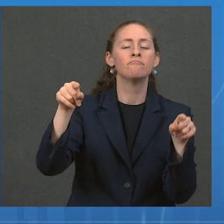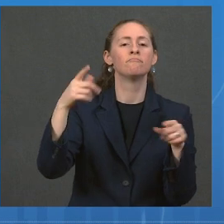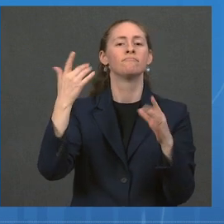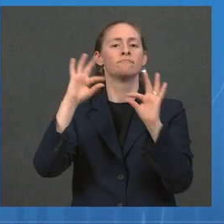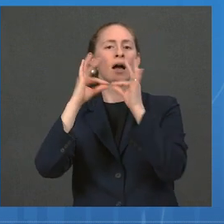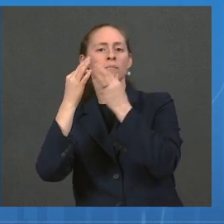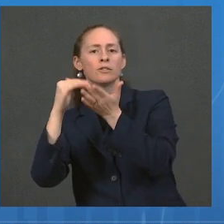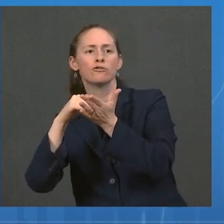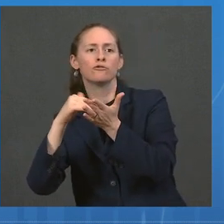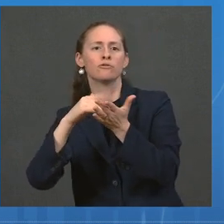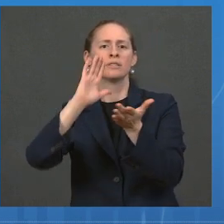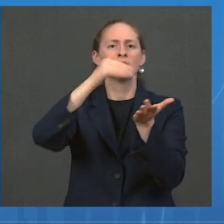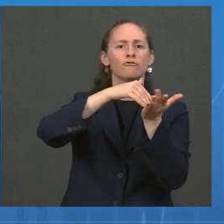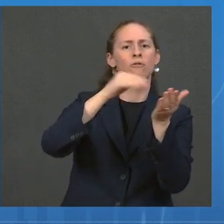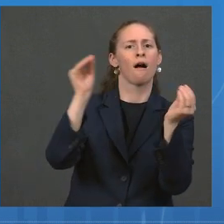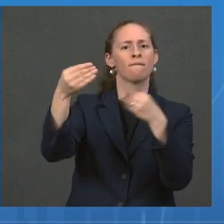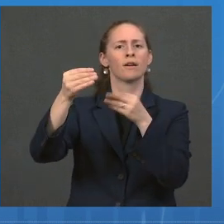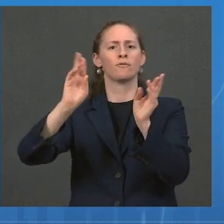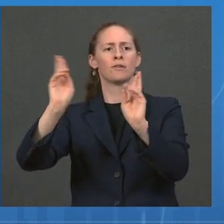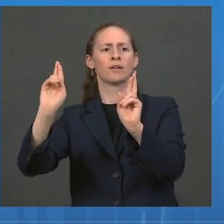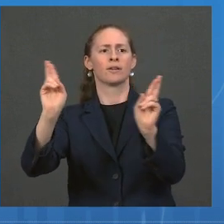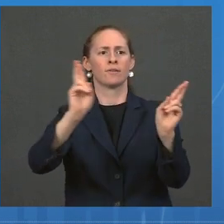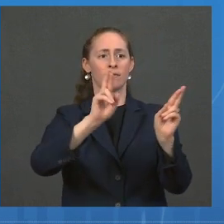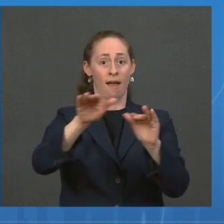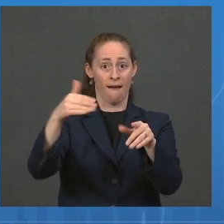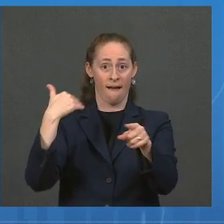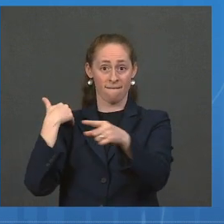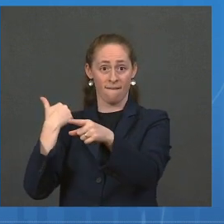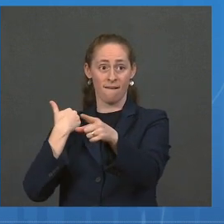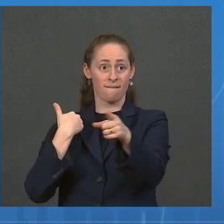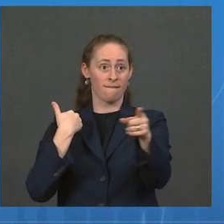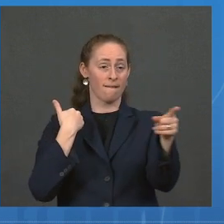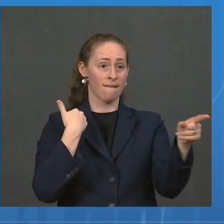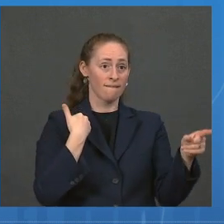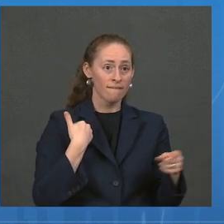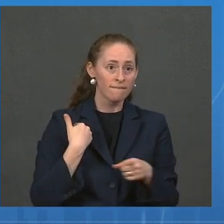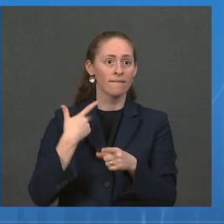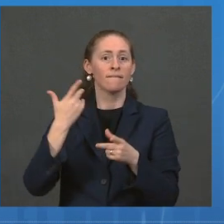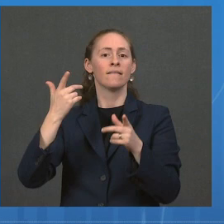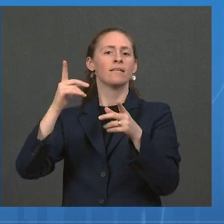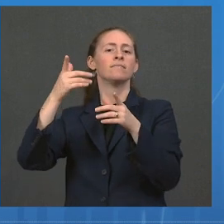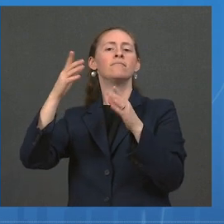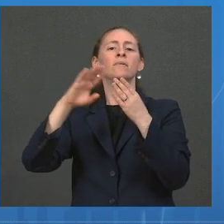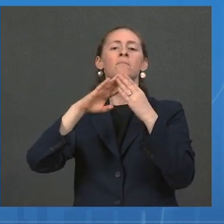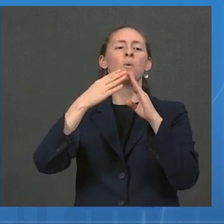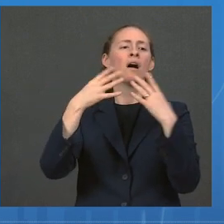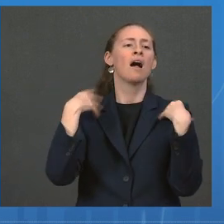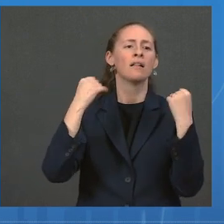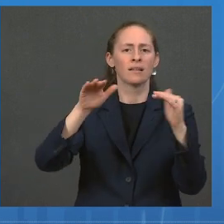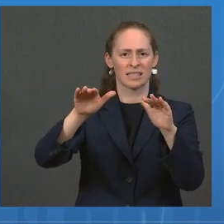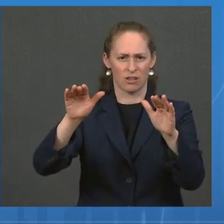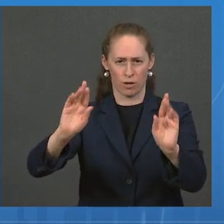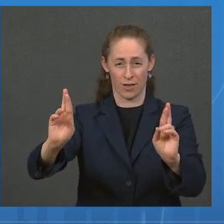family doctors' offices, rural clinics, community clinics. So that's a lot of preparation. So, we will be ready, but again,